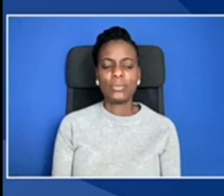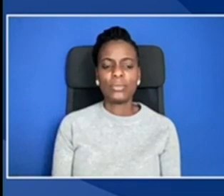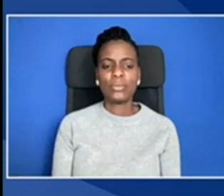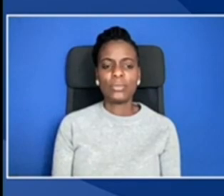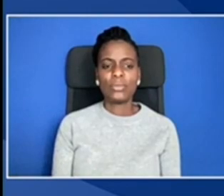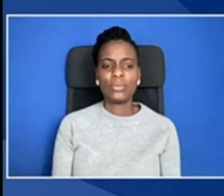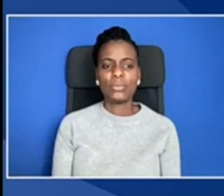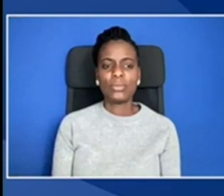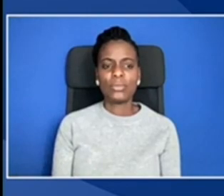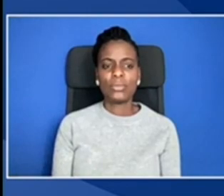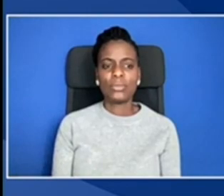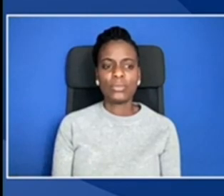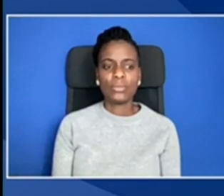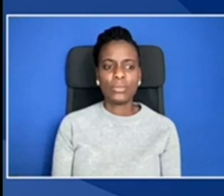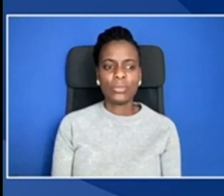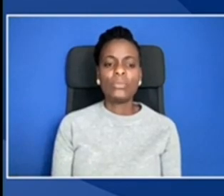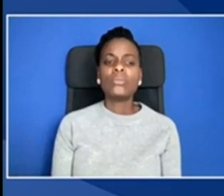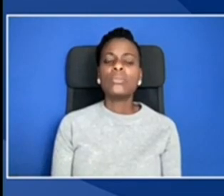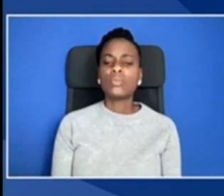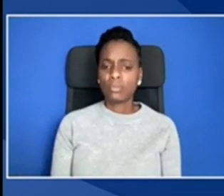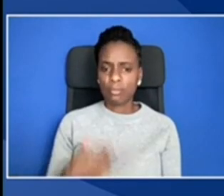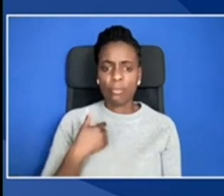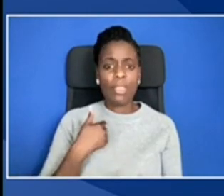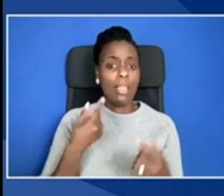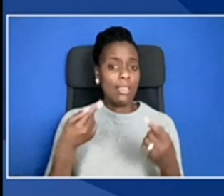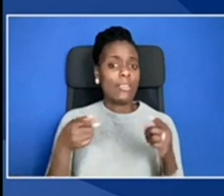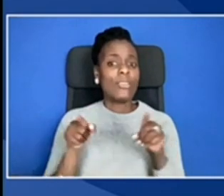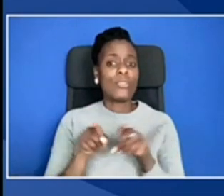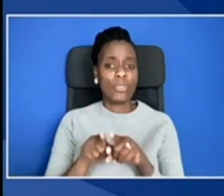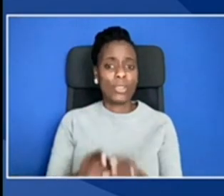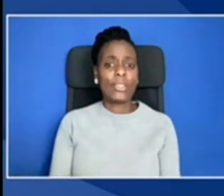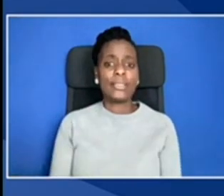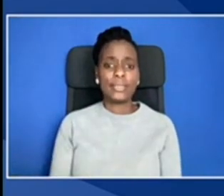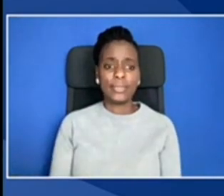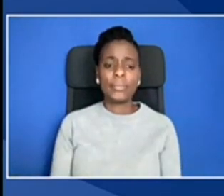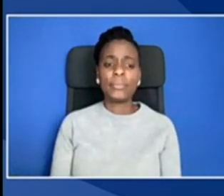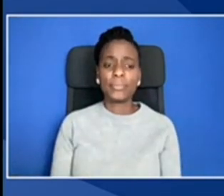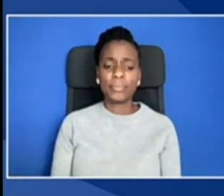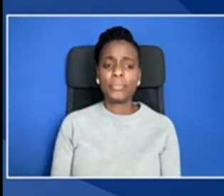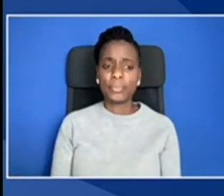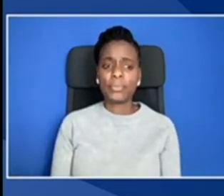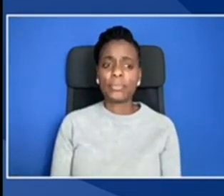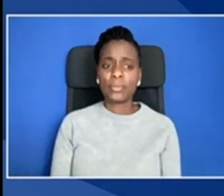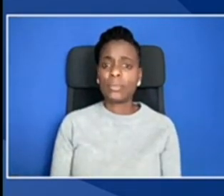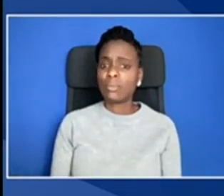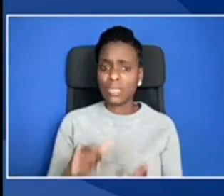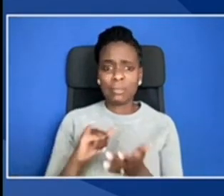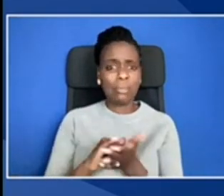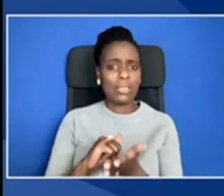Yes, I tend to agree with Kyra in that it is impossible because if you look at the